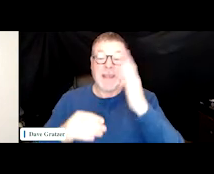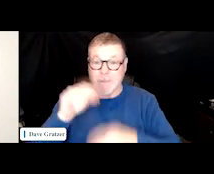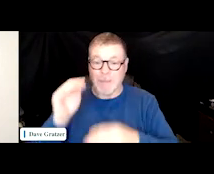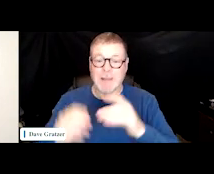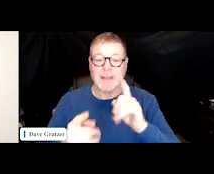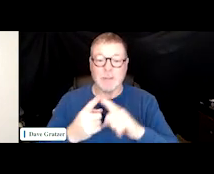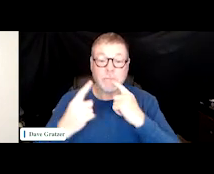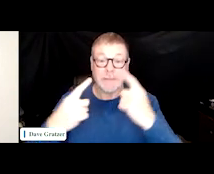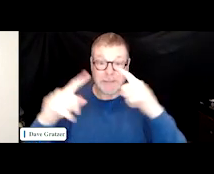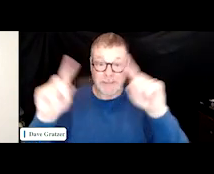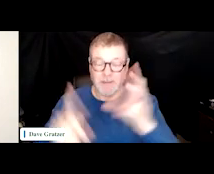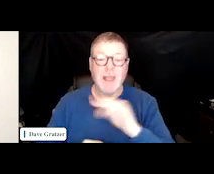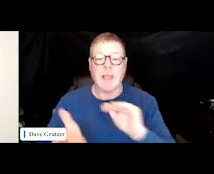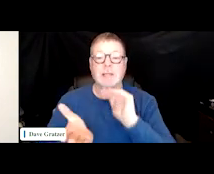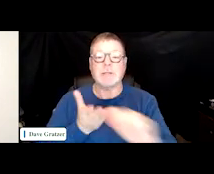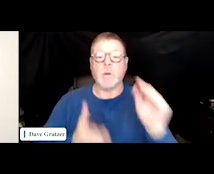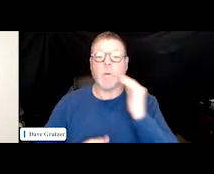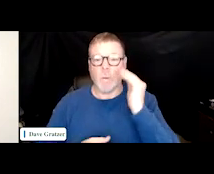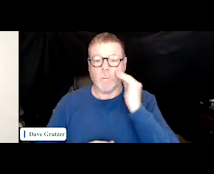and was discharged home back to his mom.